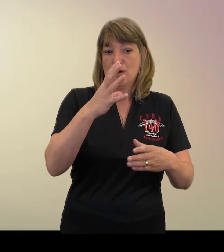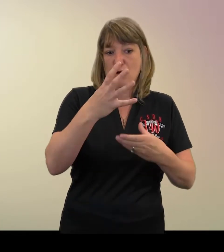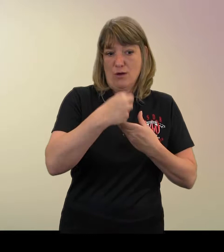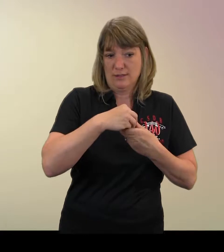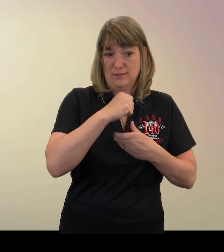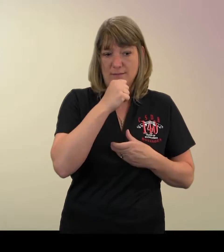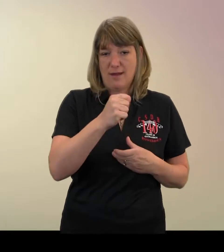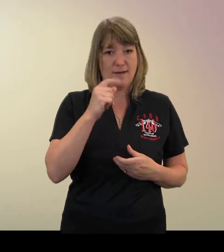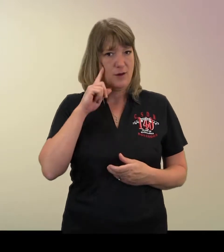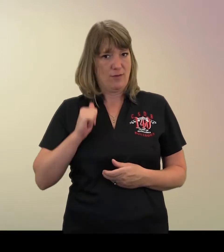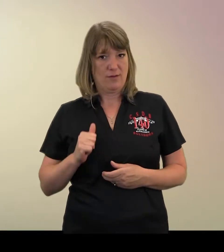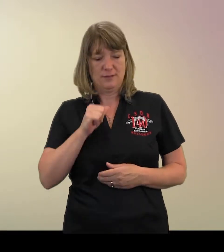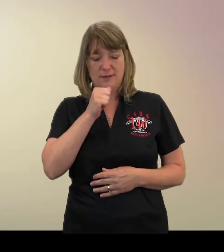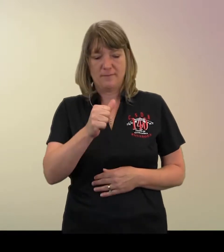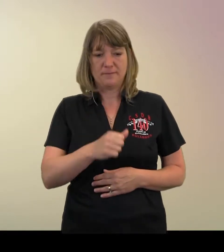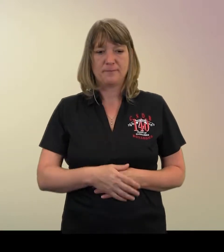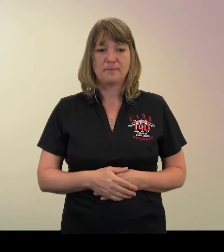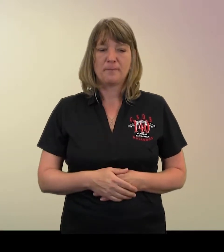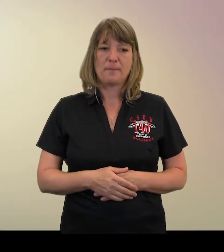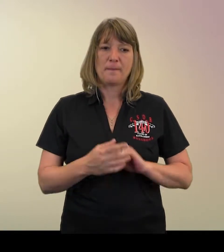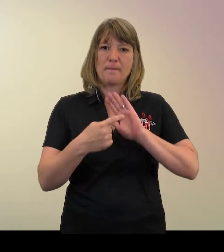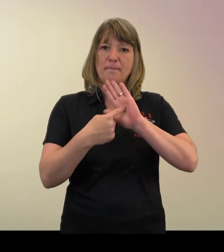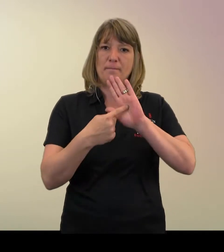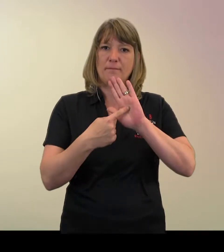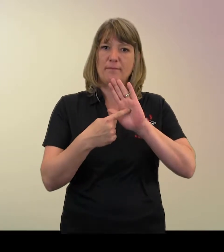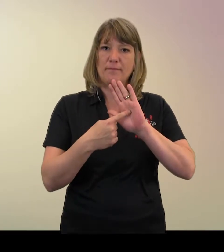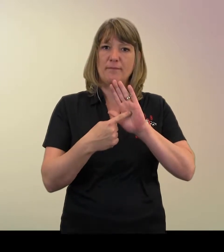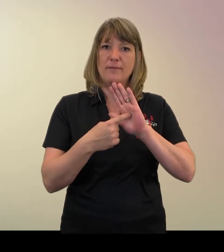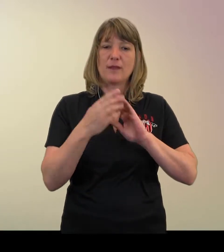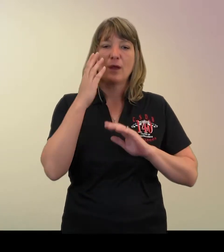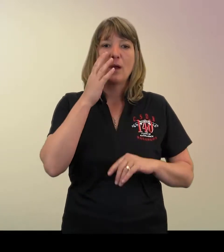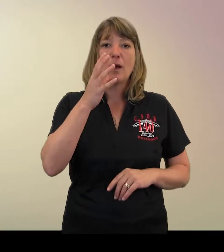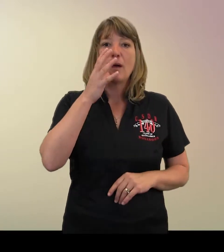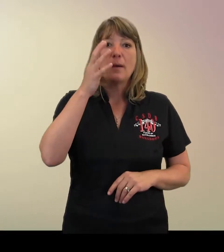An example would be children, who back into their